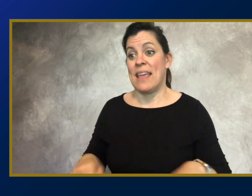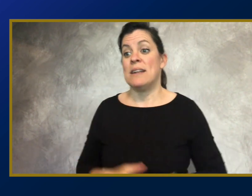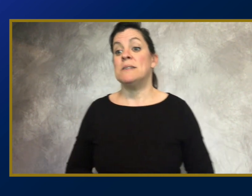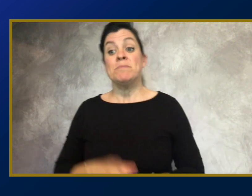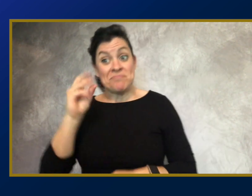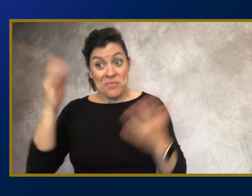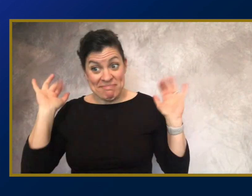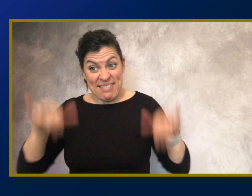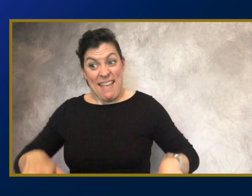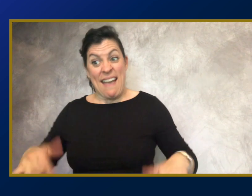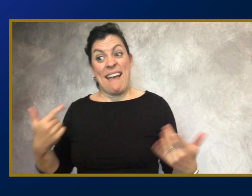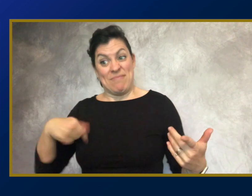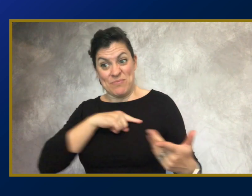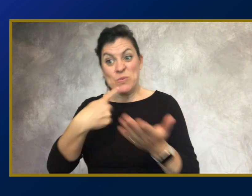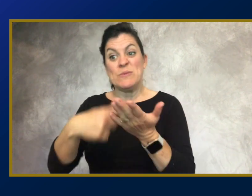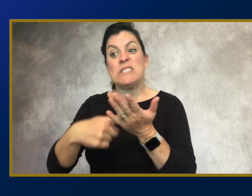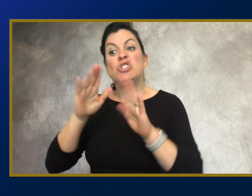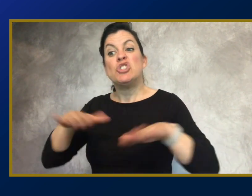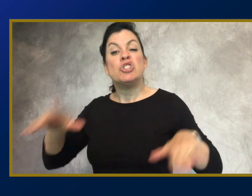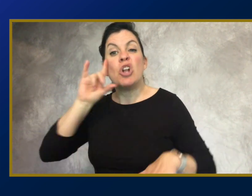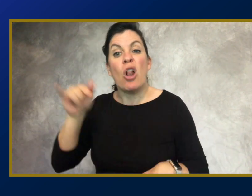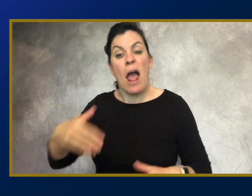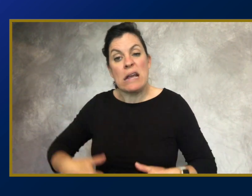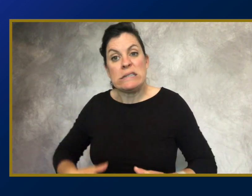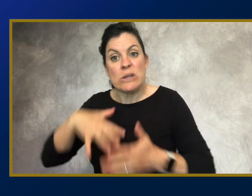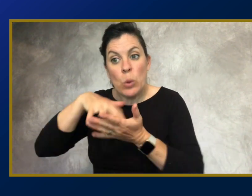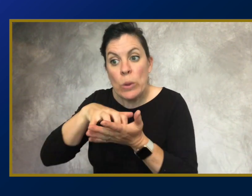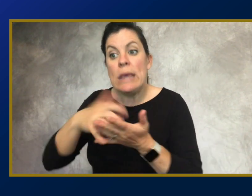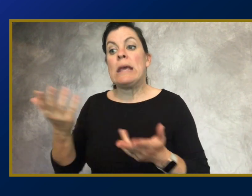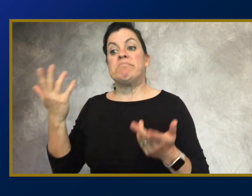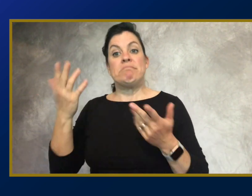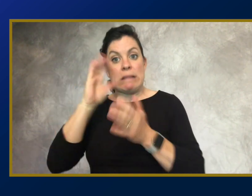getting up from the floor. So, sometimes when they do that, they come to that bear position